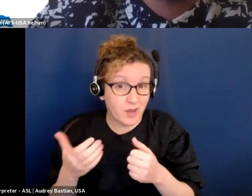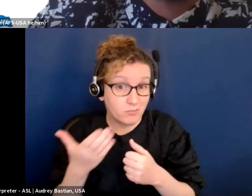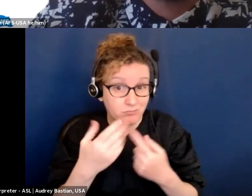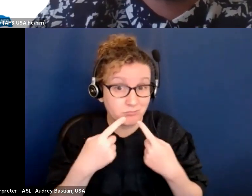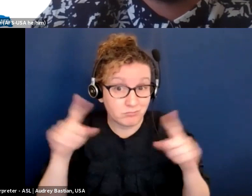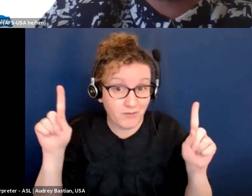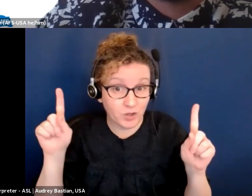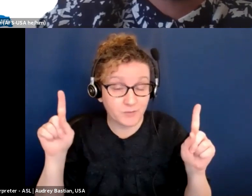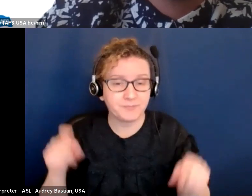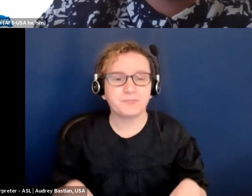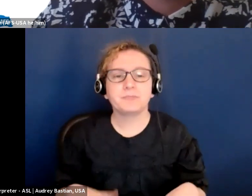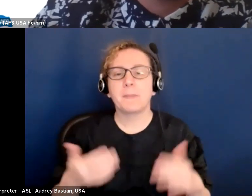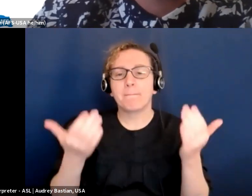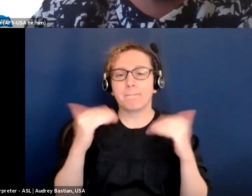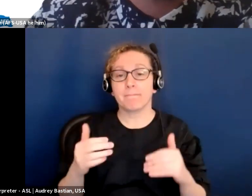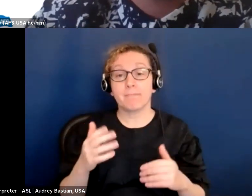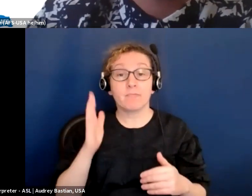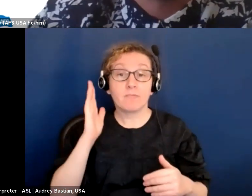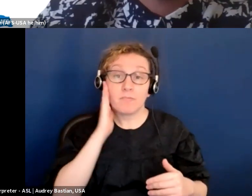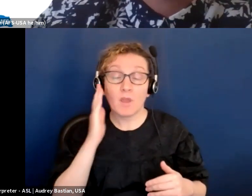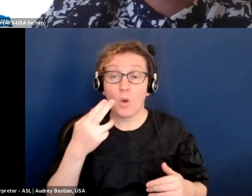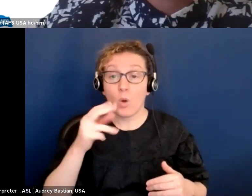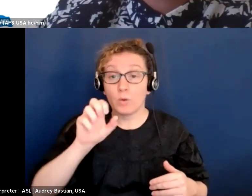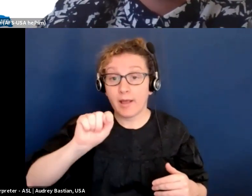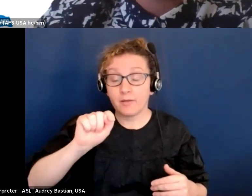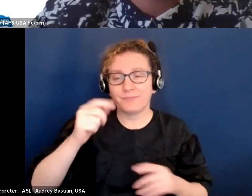In terms of hotels and hostels, we coordinate with partners when they can know early on